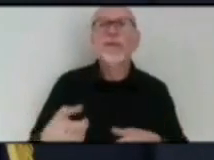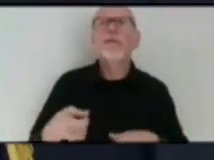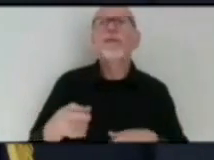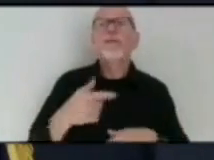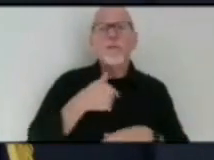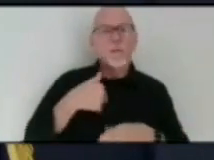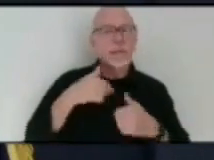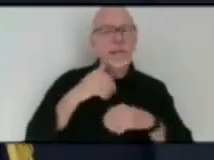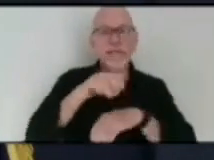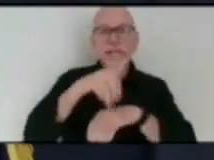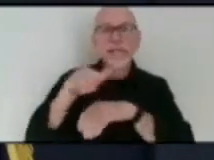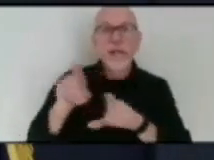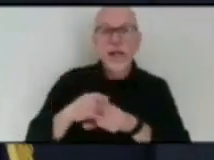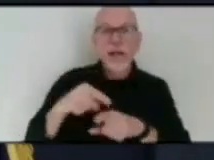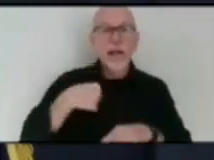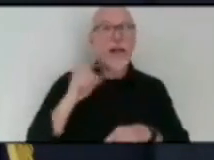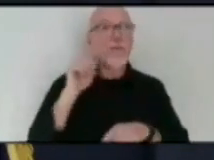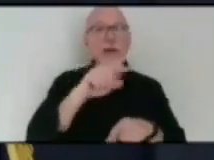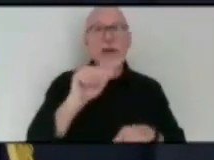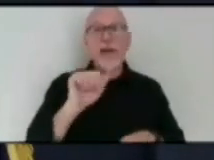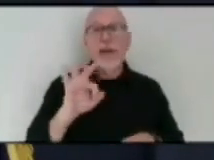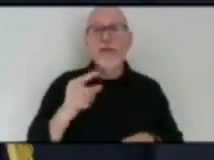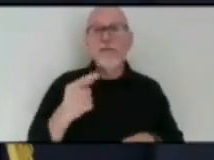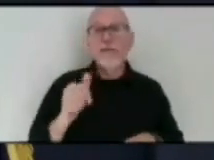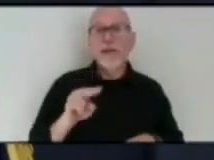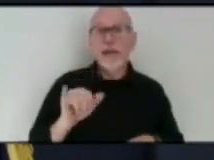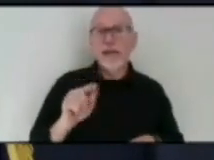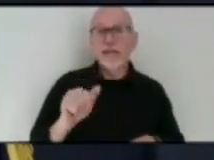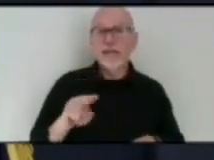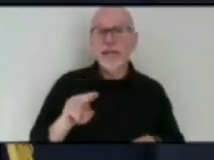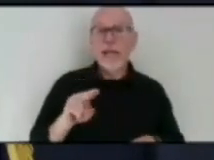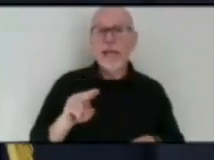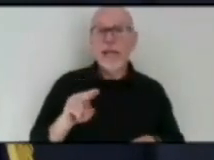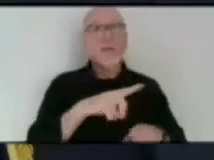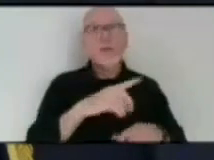I was deployed to Afghanistan, and they are very fatigue. So putting one or two